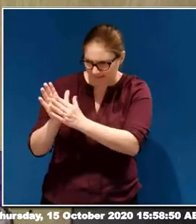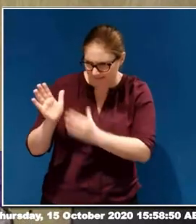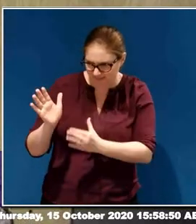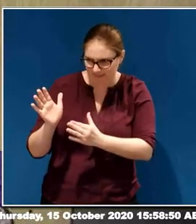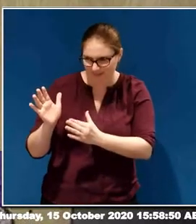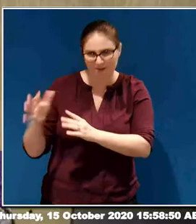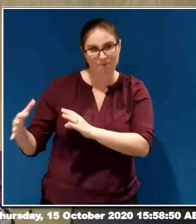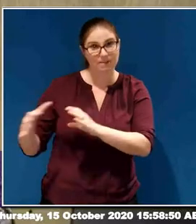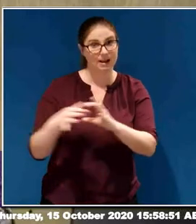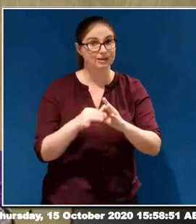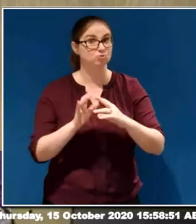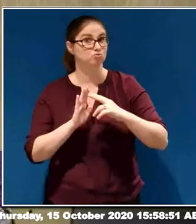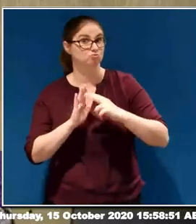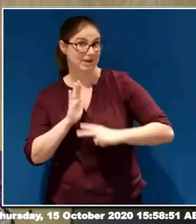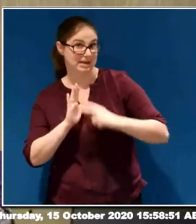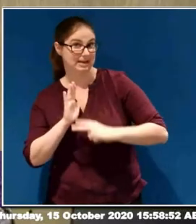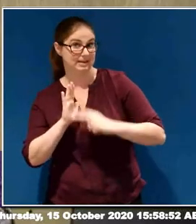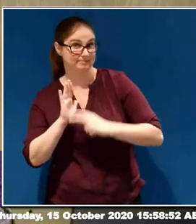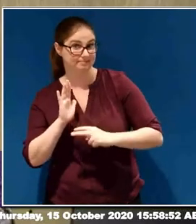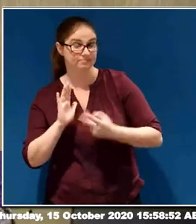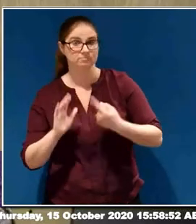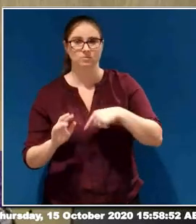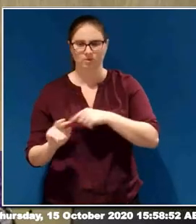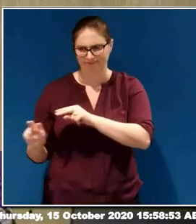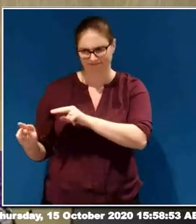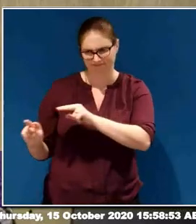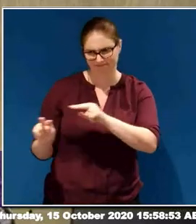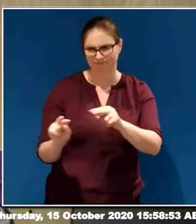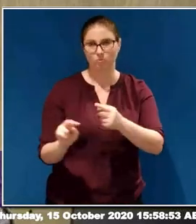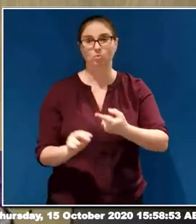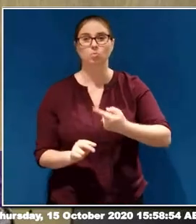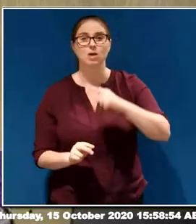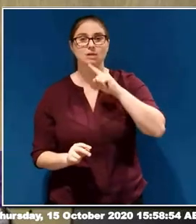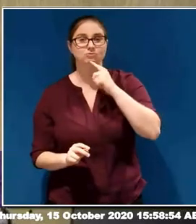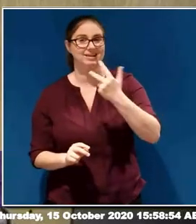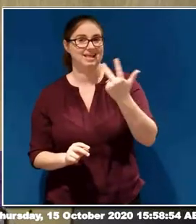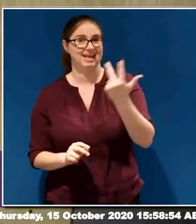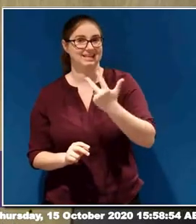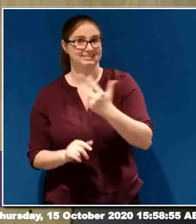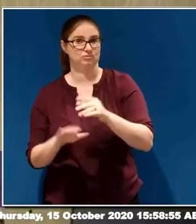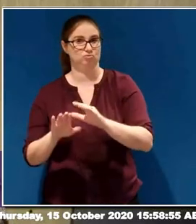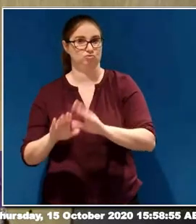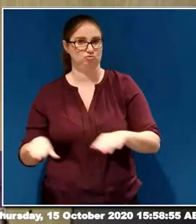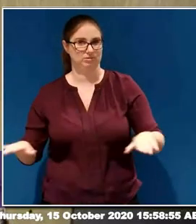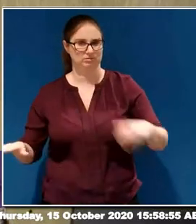of the children in our longitudinal study for whom we had all data.